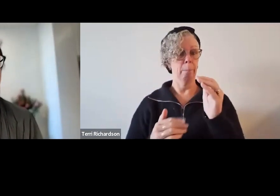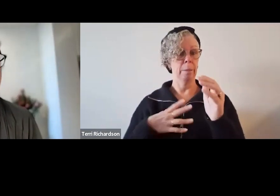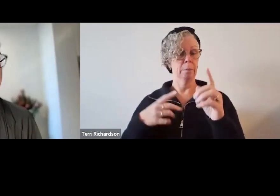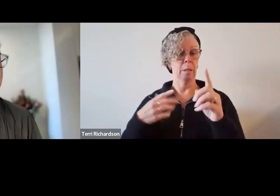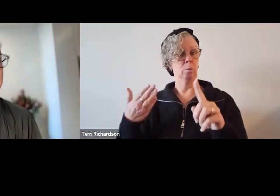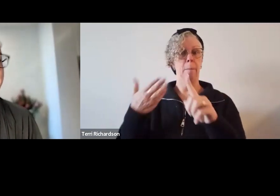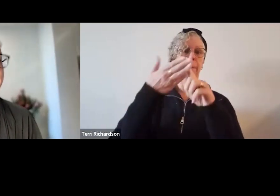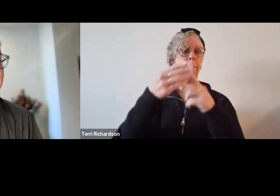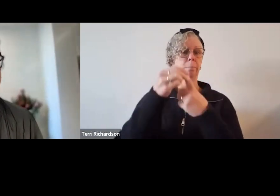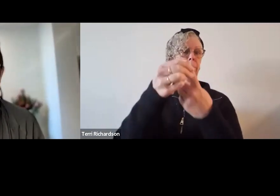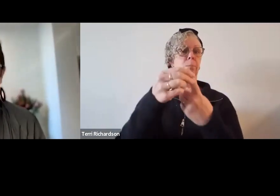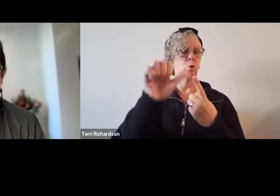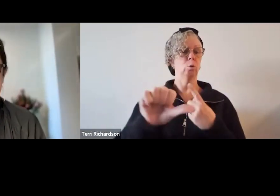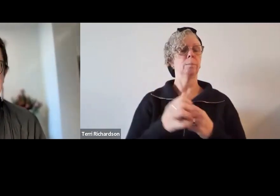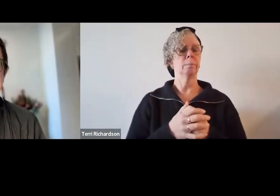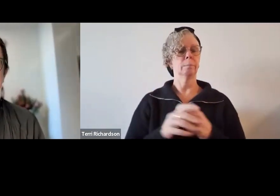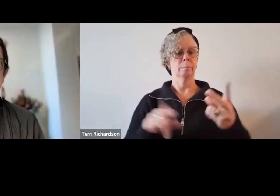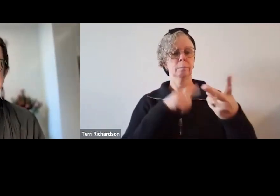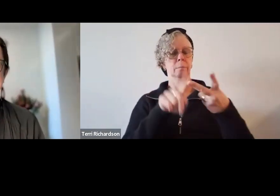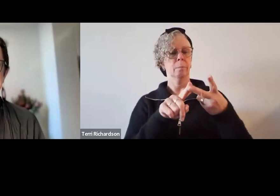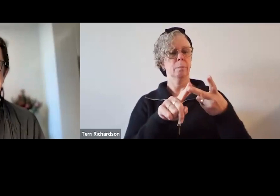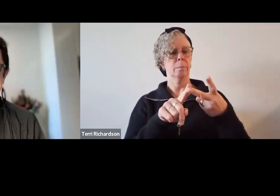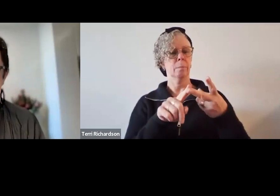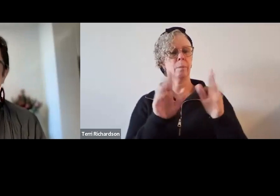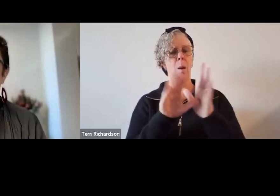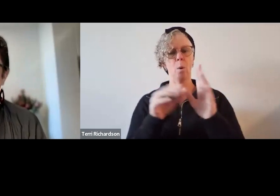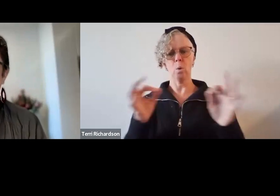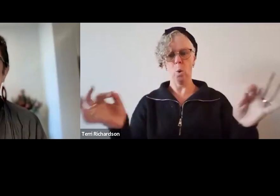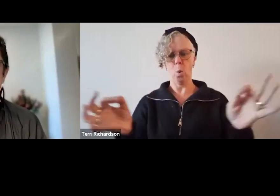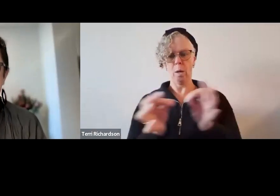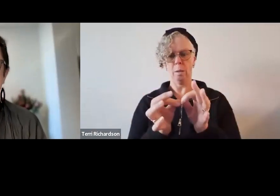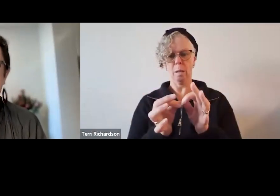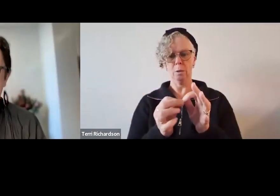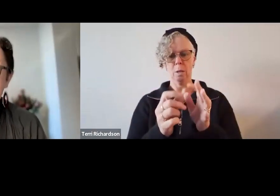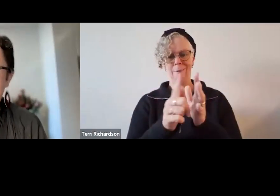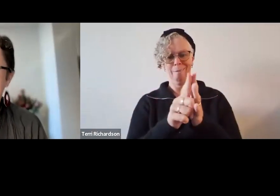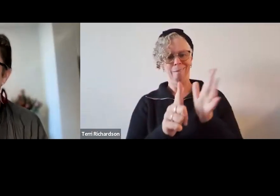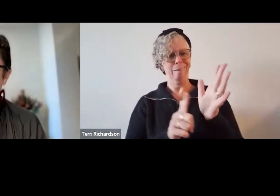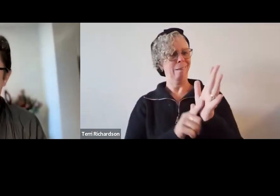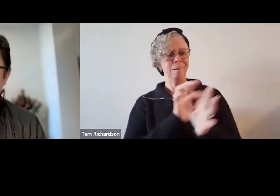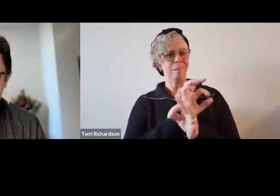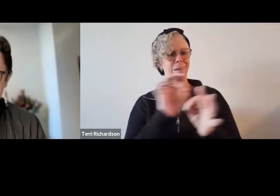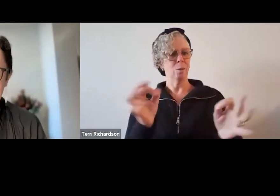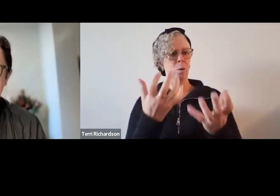Secondly, because our organisations at the moment are legally not allowed to exist without boards,